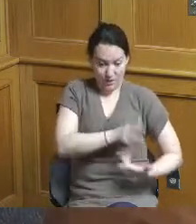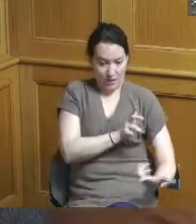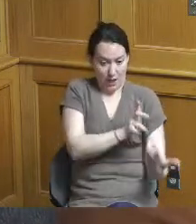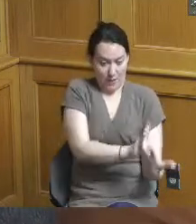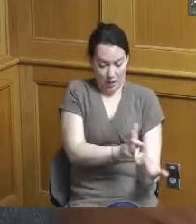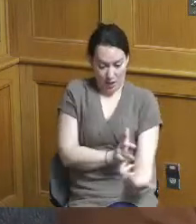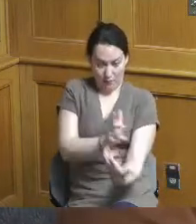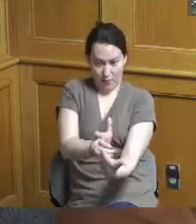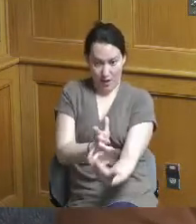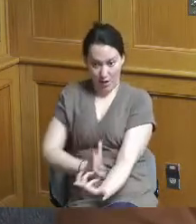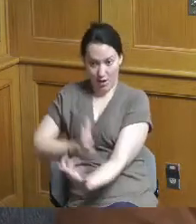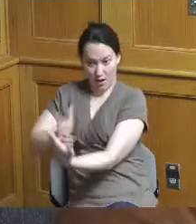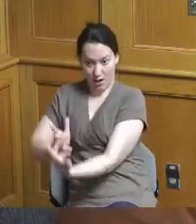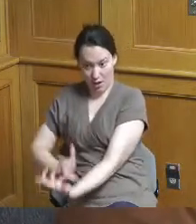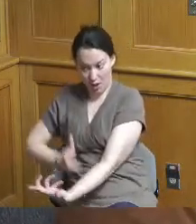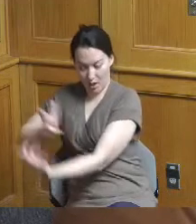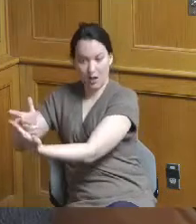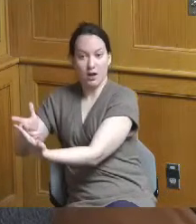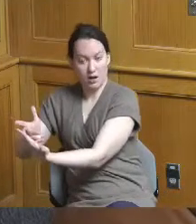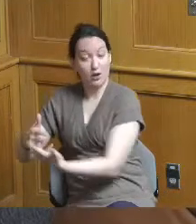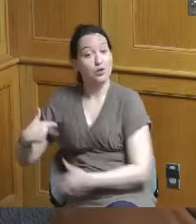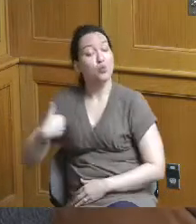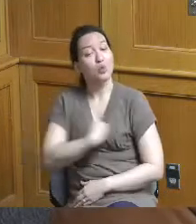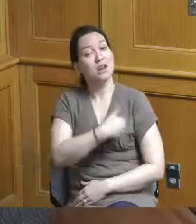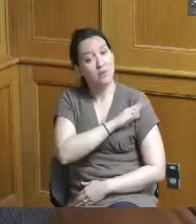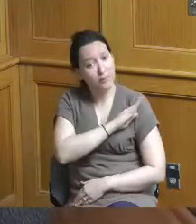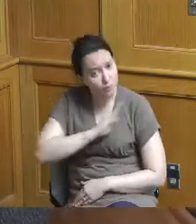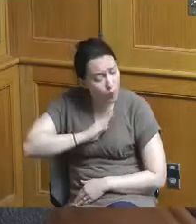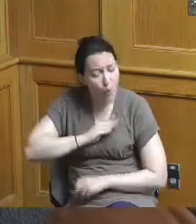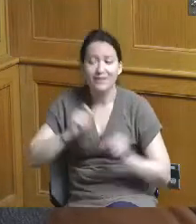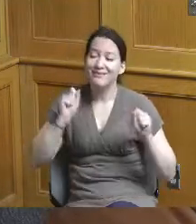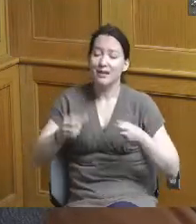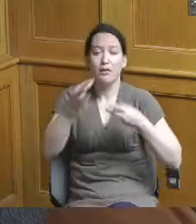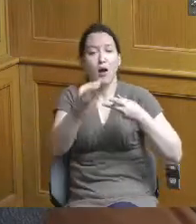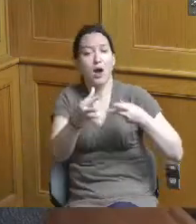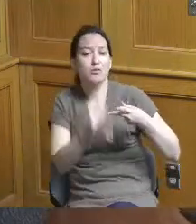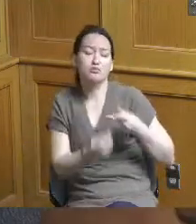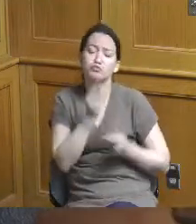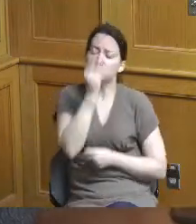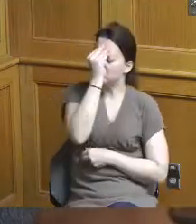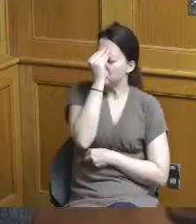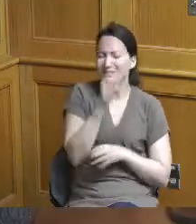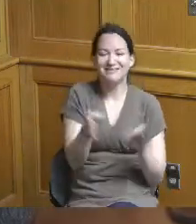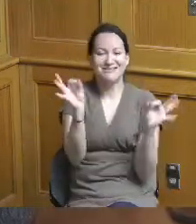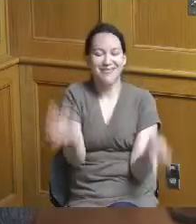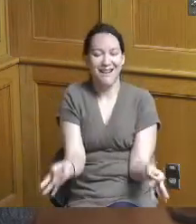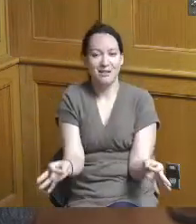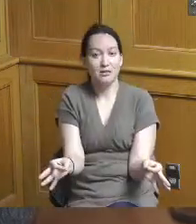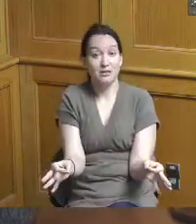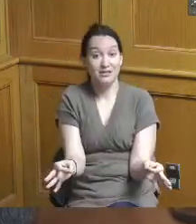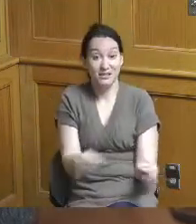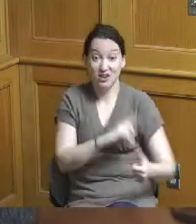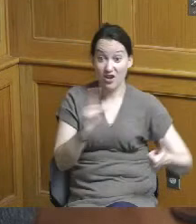and then we have as a board we have the option also to decide if this should be first quarter